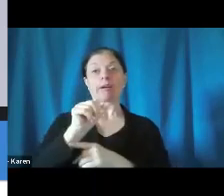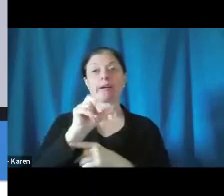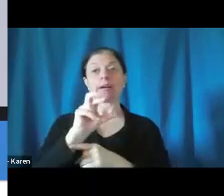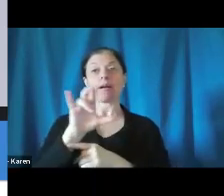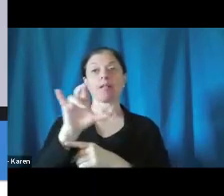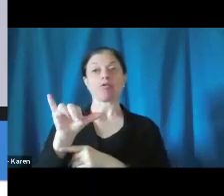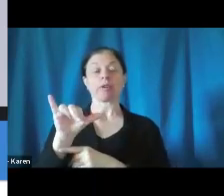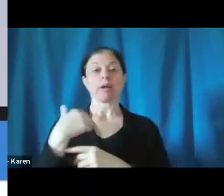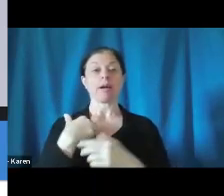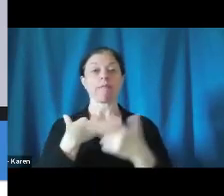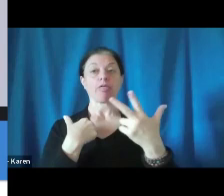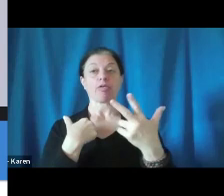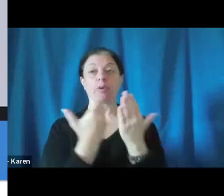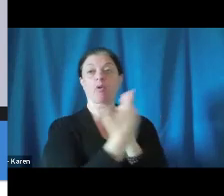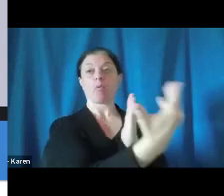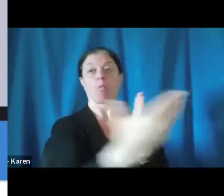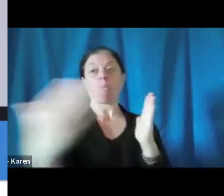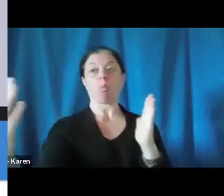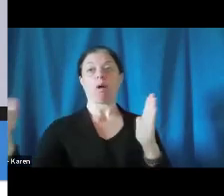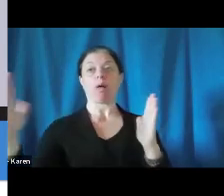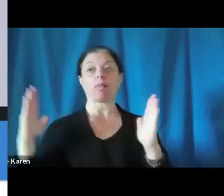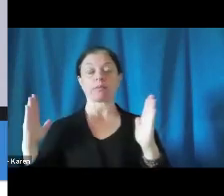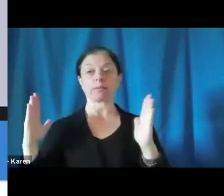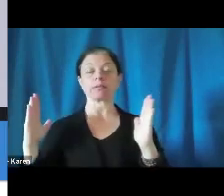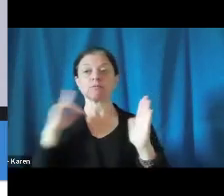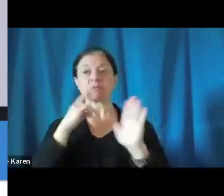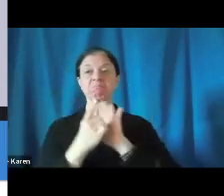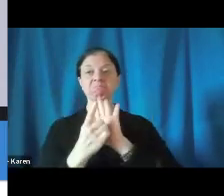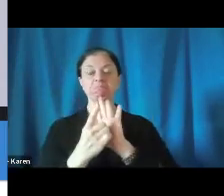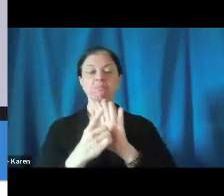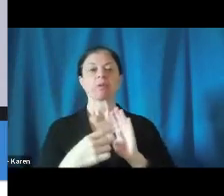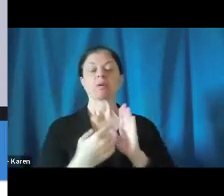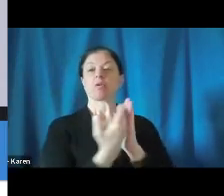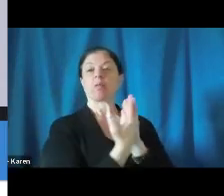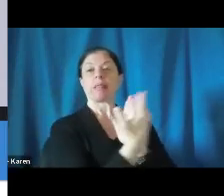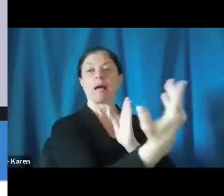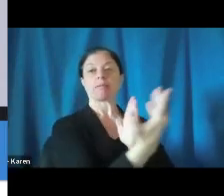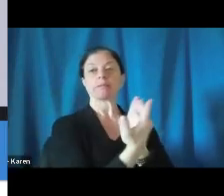disability art. This first photo here is in an art gallery. There are three